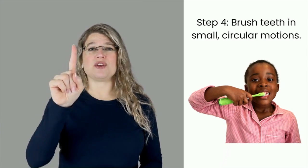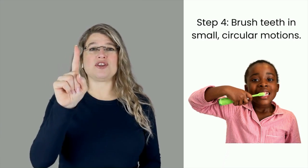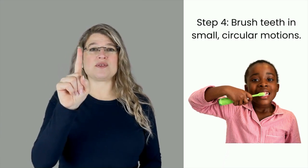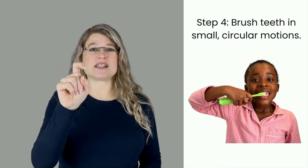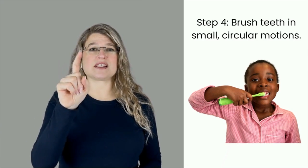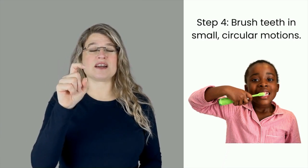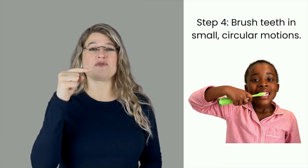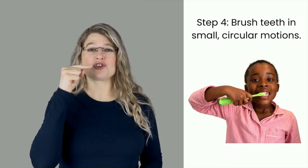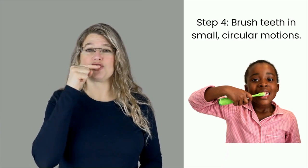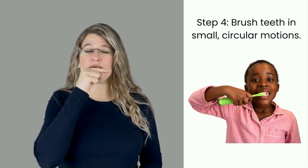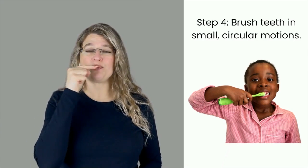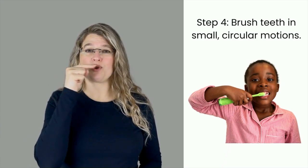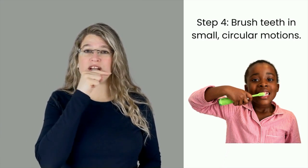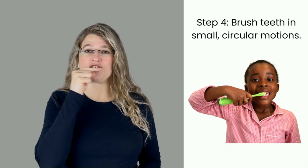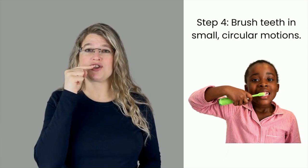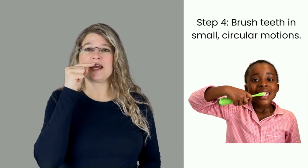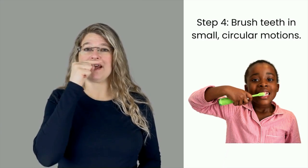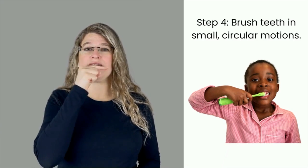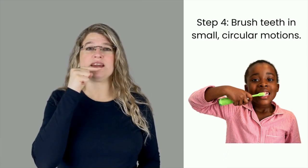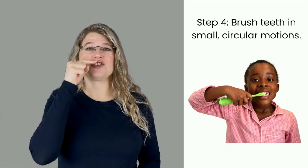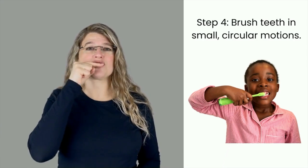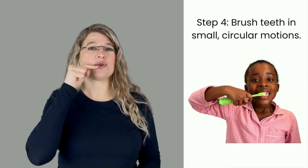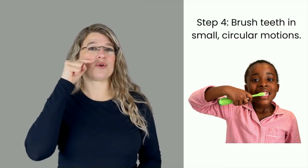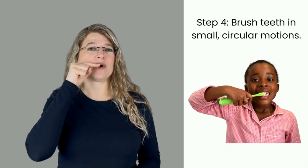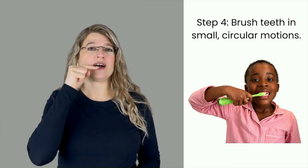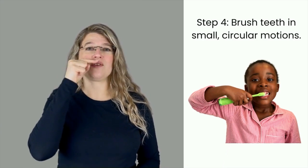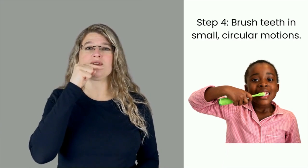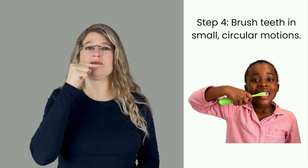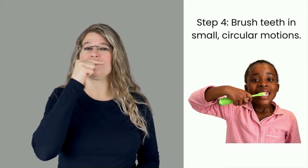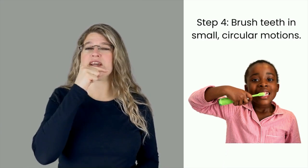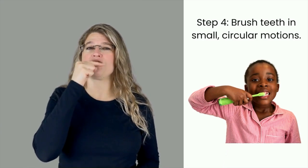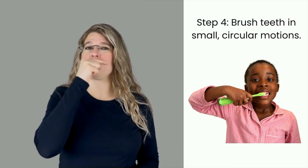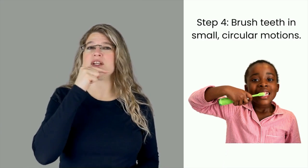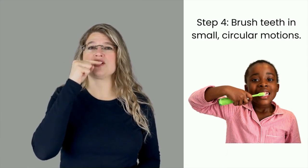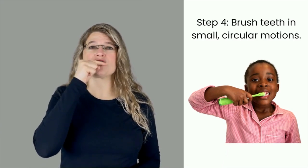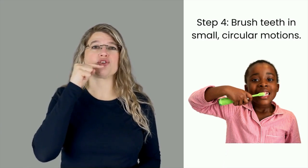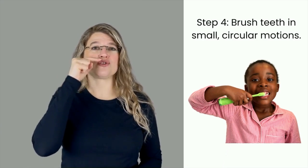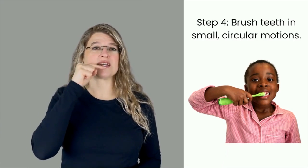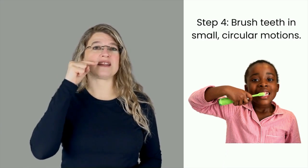can use the sign for toothbrush and then just go around like you're going in circles like